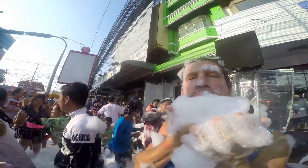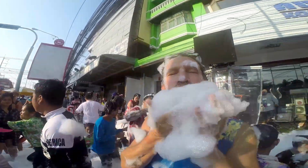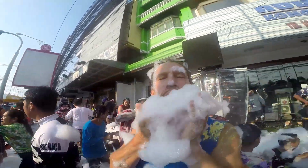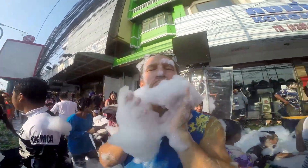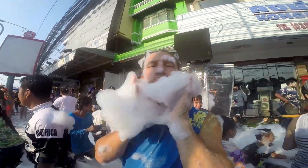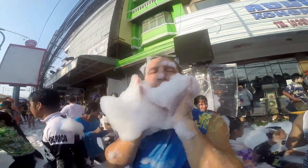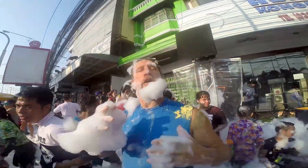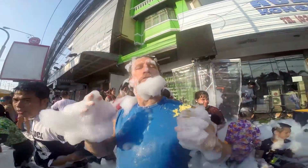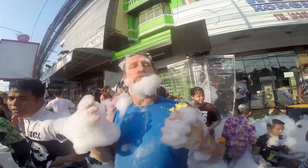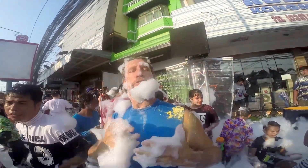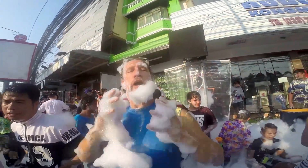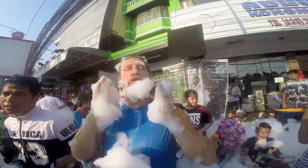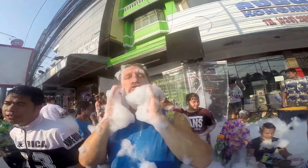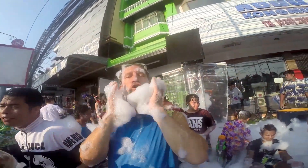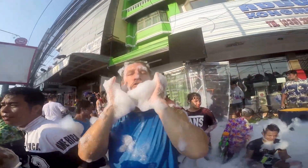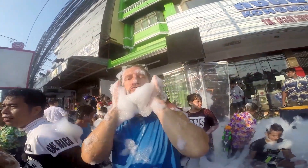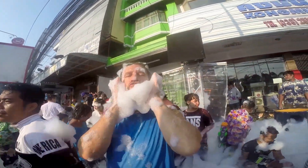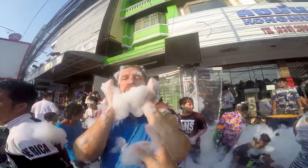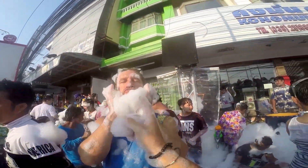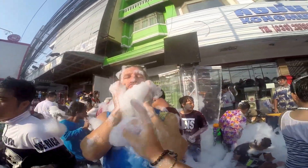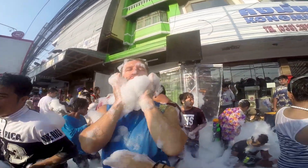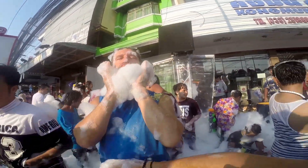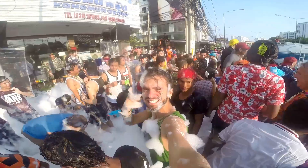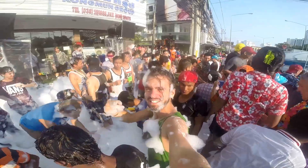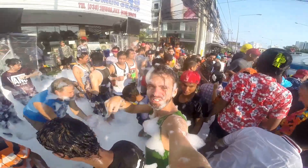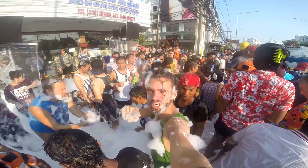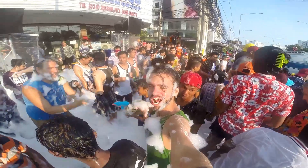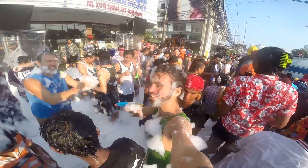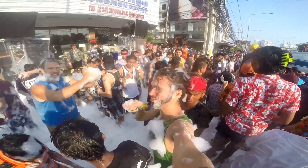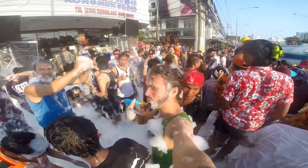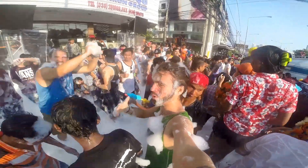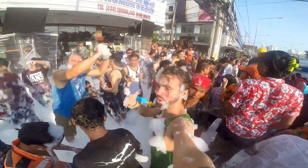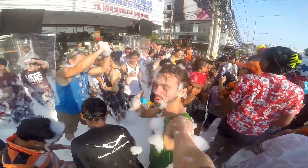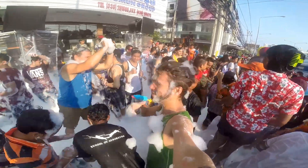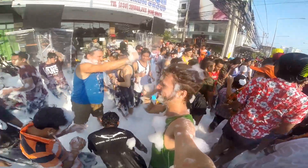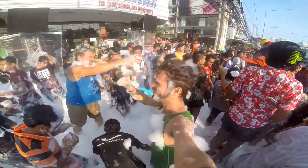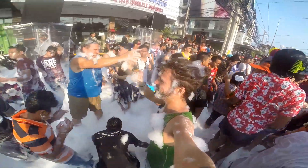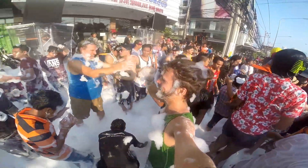I'm Santa Claus. See how everybody's enjoying themselves!